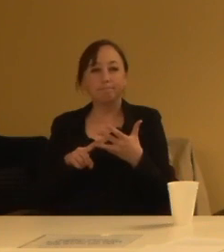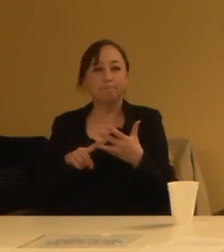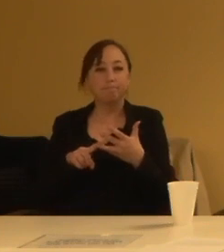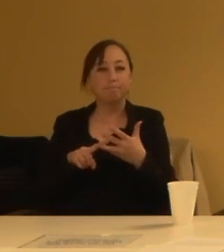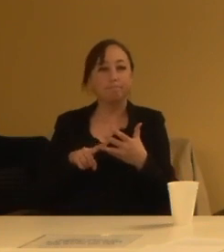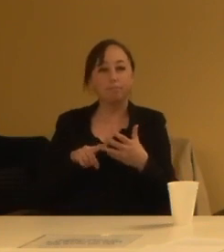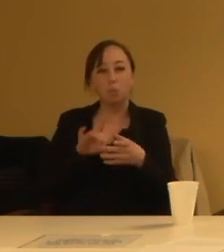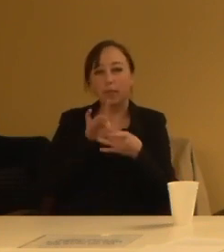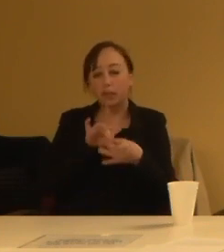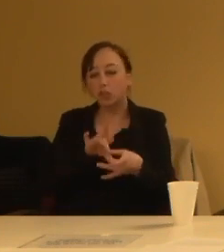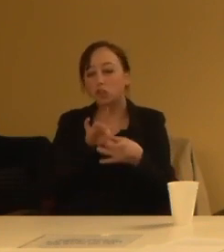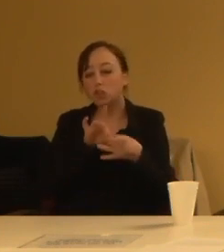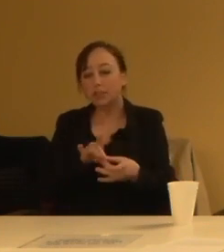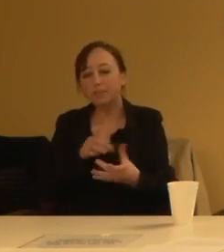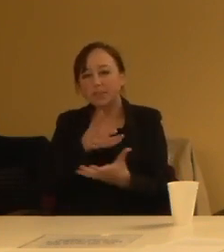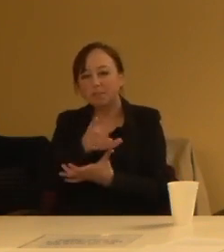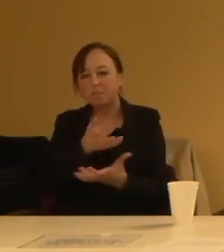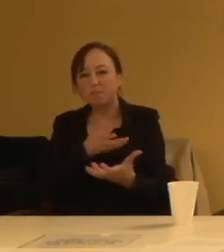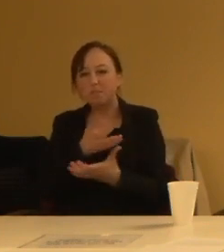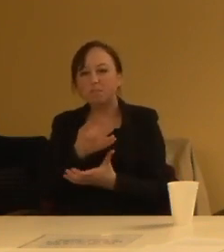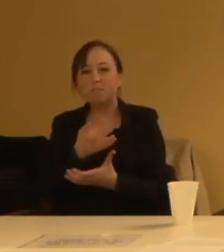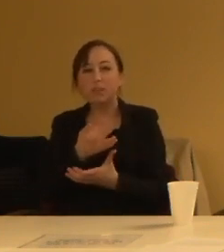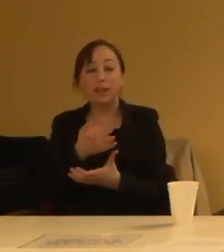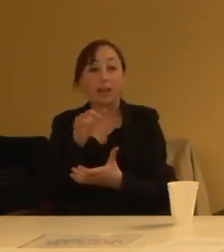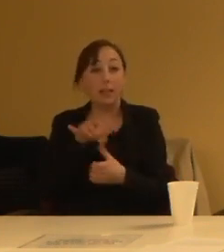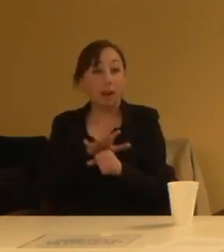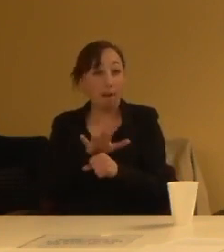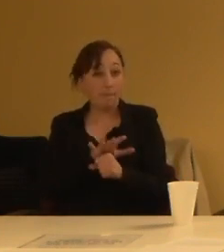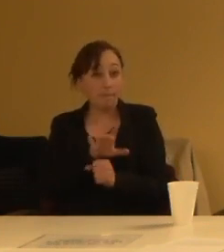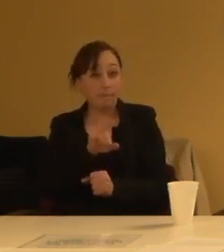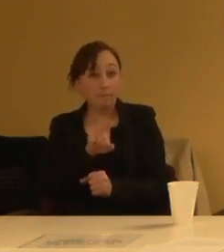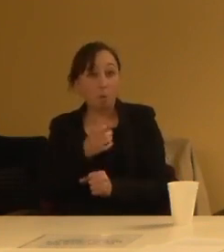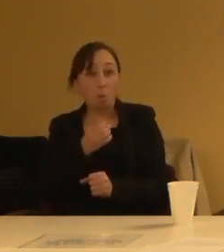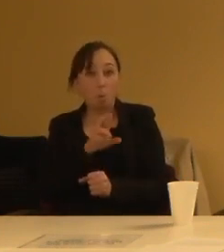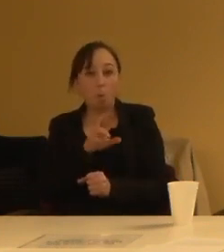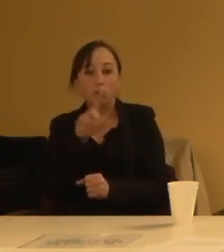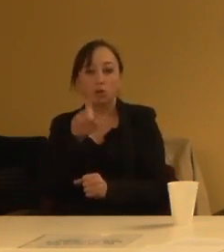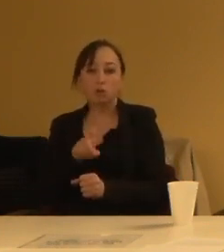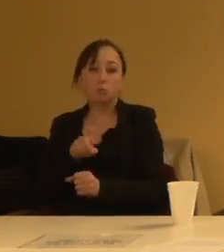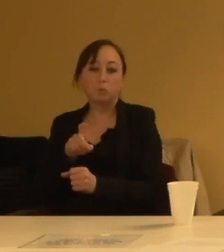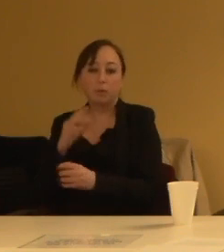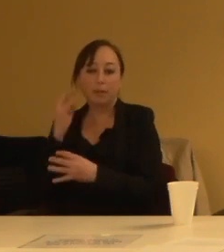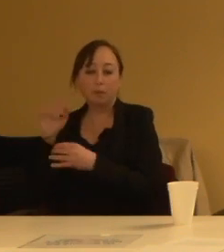or should we think about a training that also includes intercultural competency?